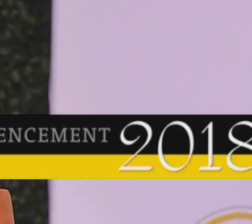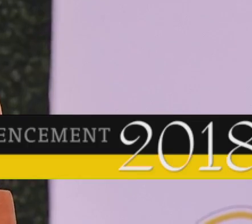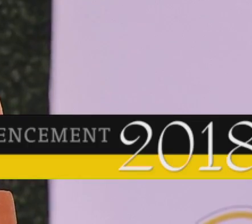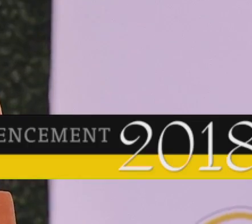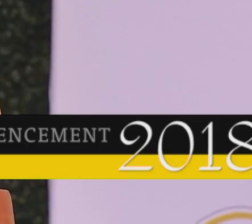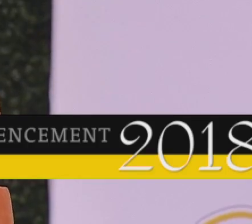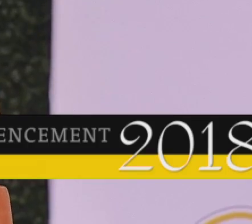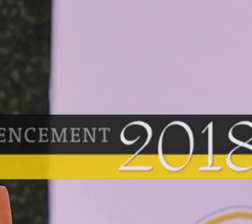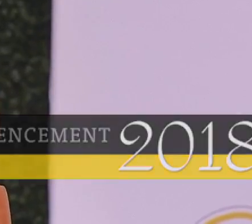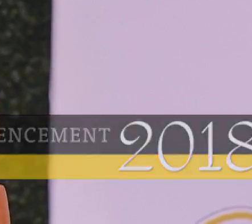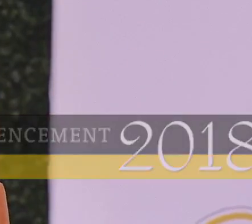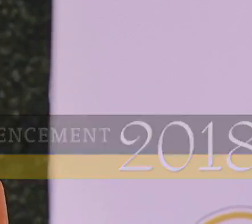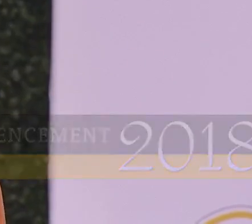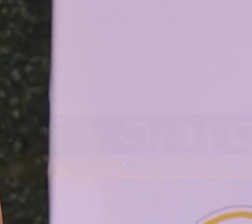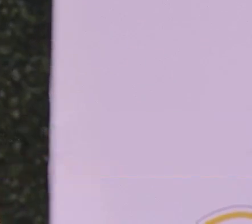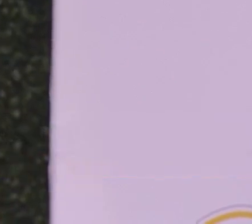GOOD MORNING STUDENTS, HONORED FAMILY MEMBERS AND FRIENDS.